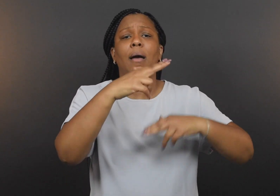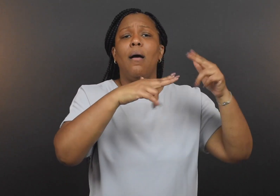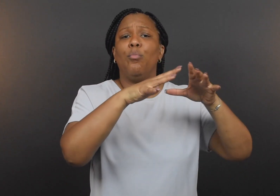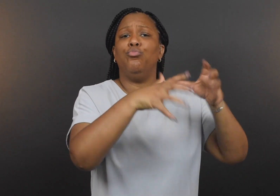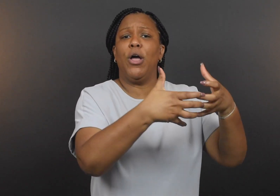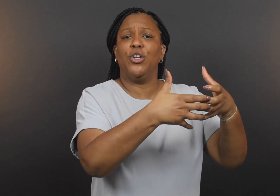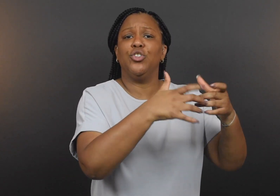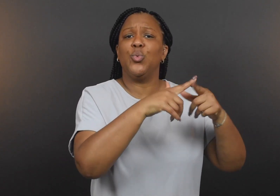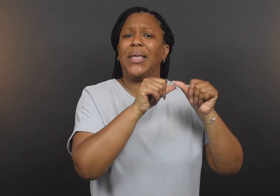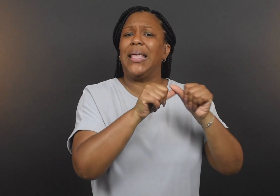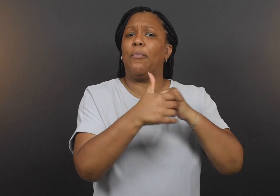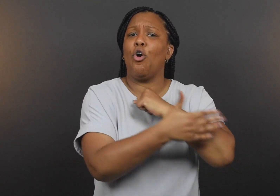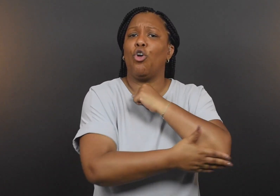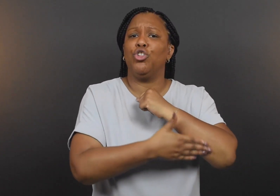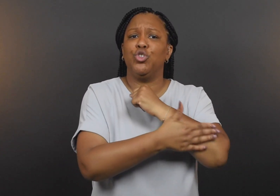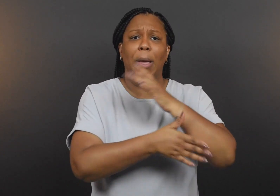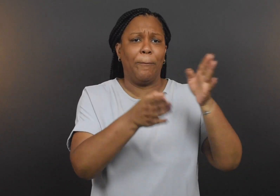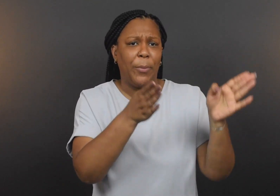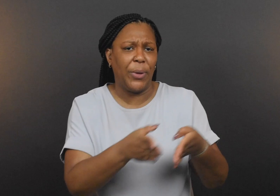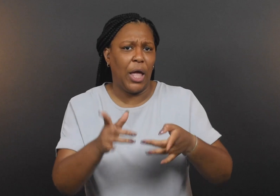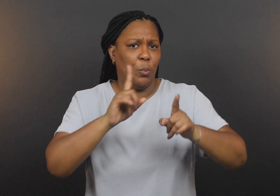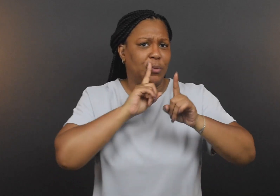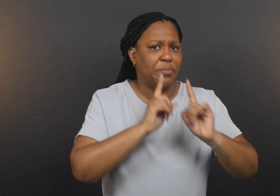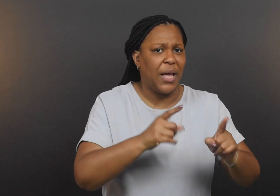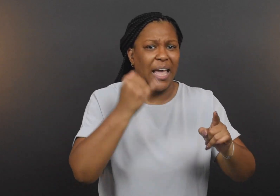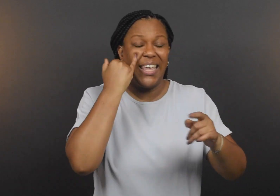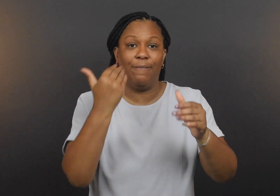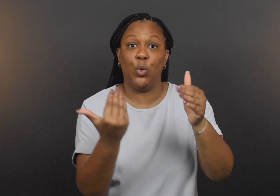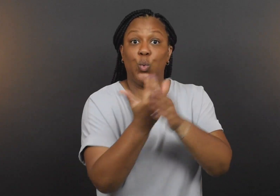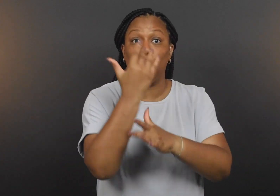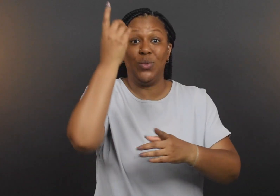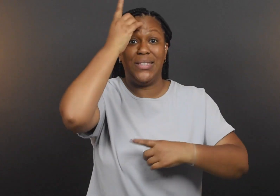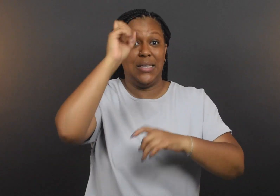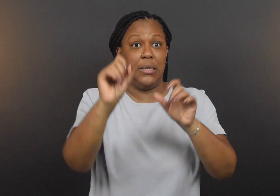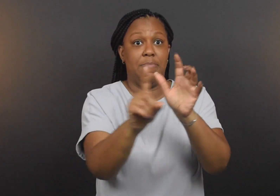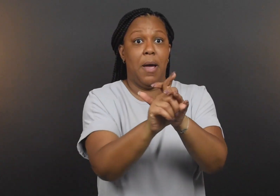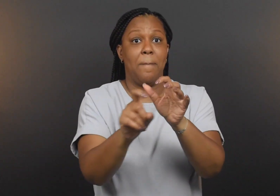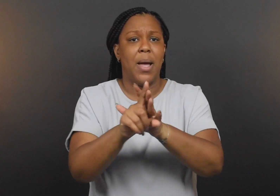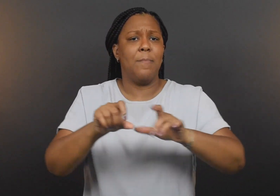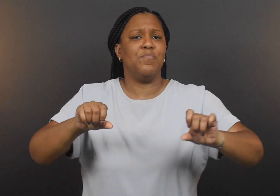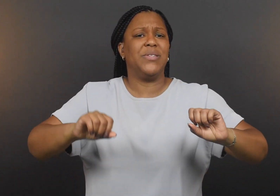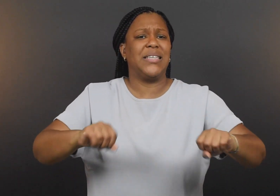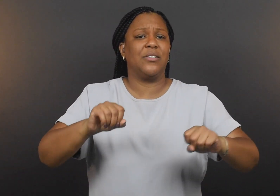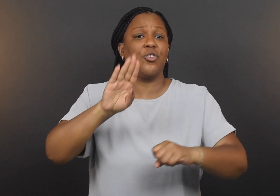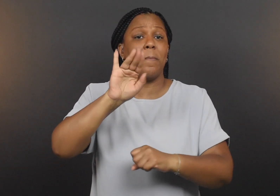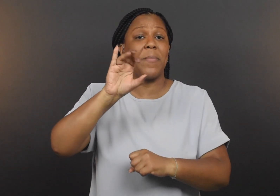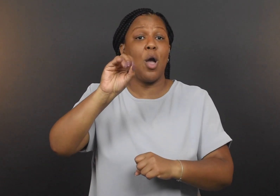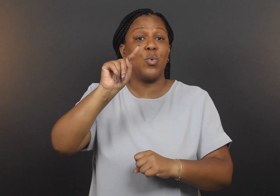that keeps the country prepared to respond to new diseases and potential bioterror attacks.